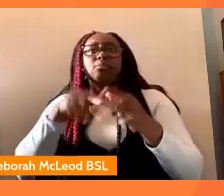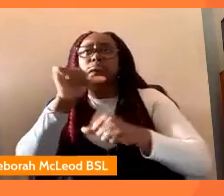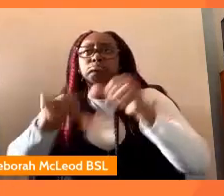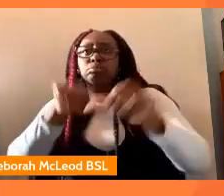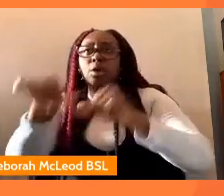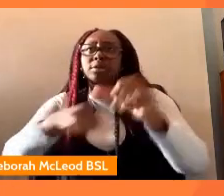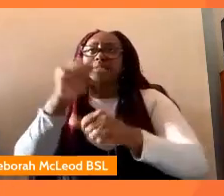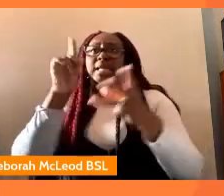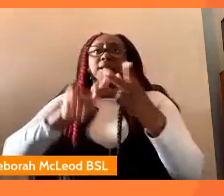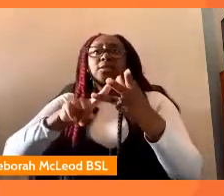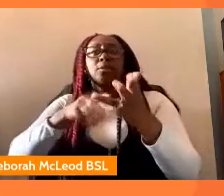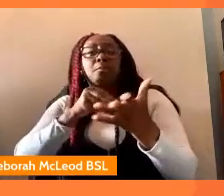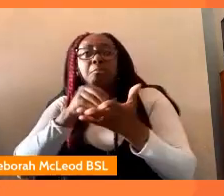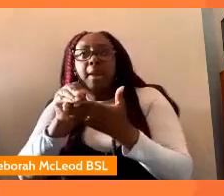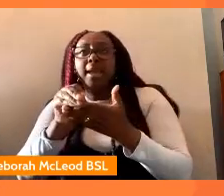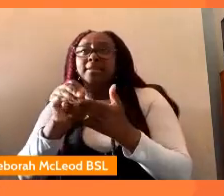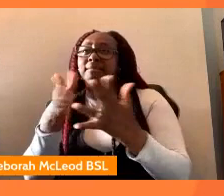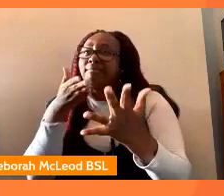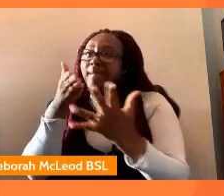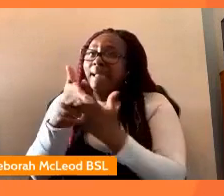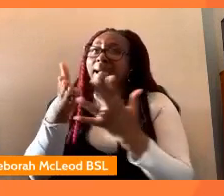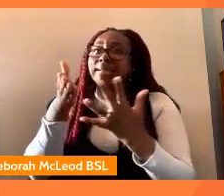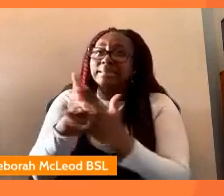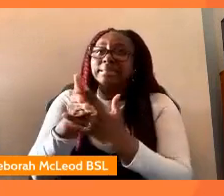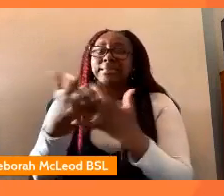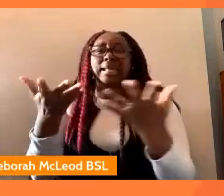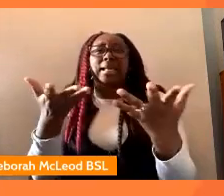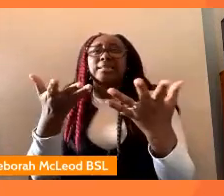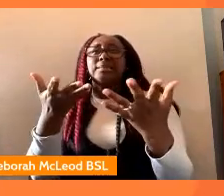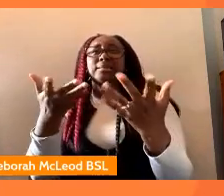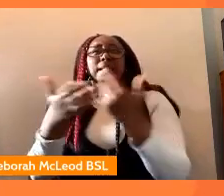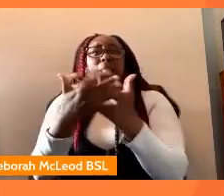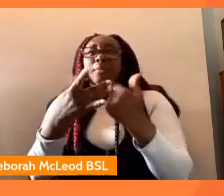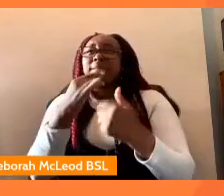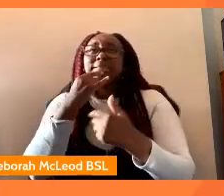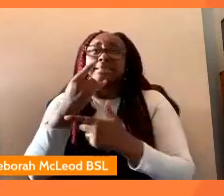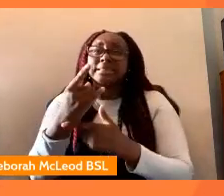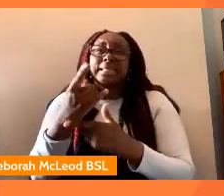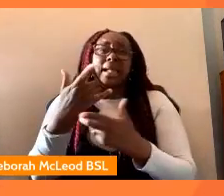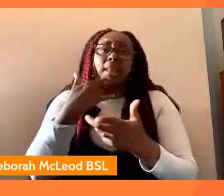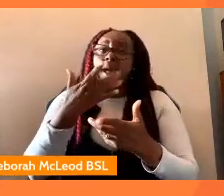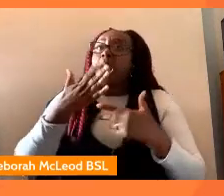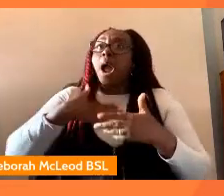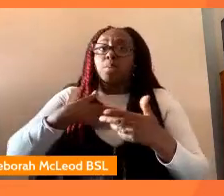for access to certain features. We don't get a lot of say in where the platforms are.